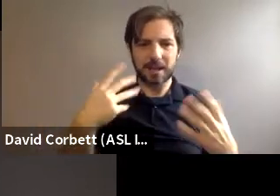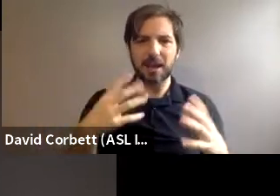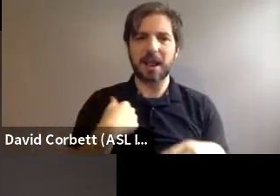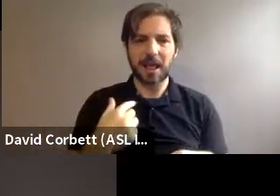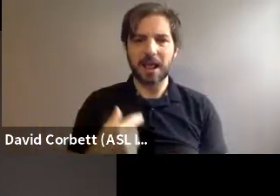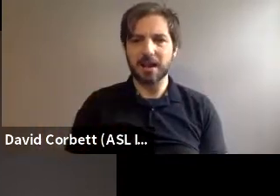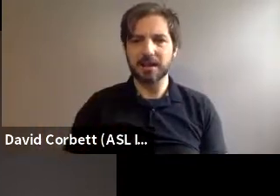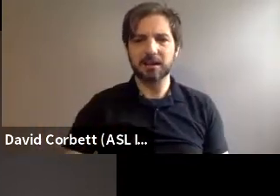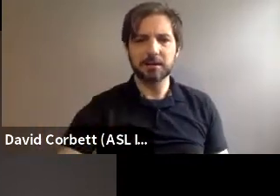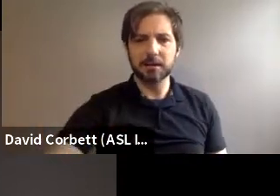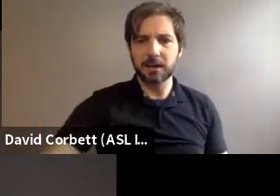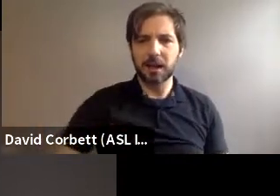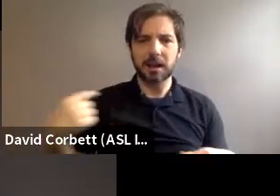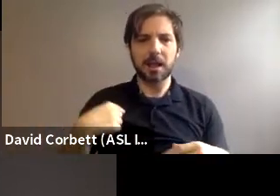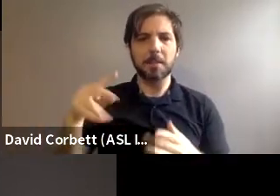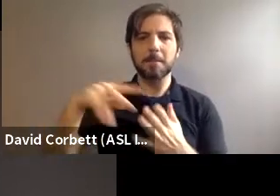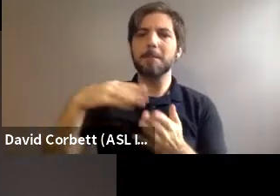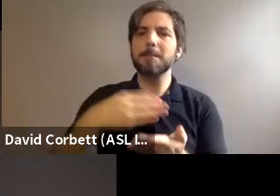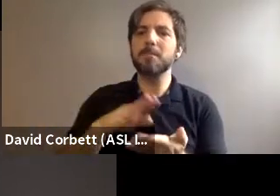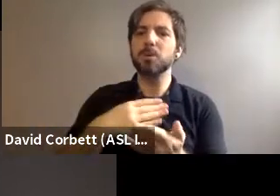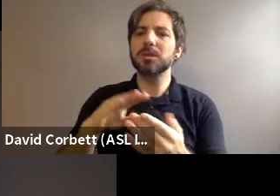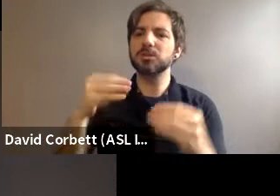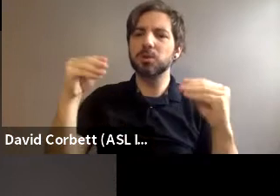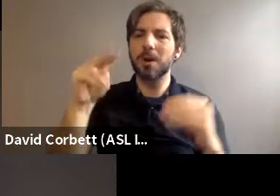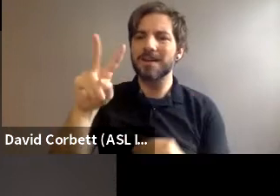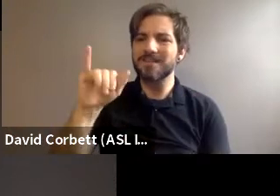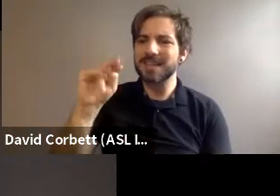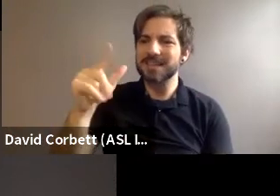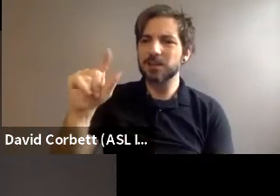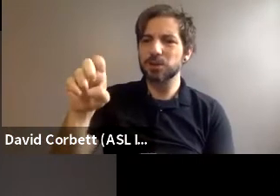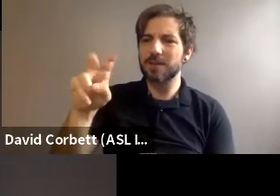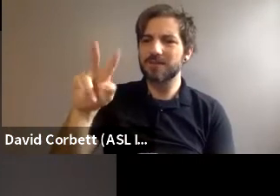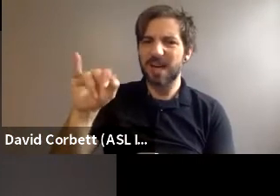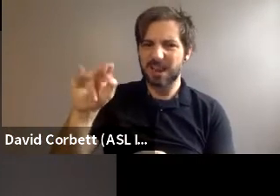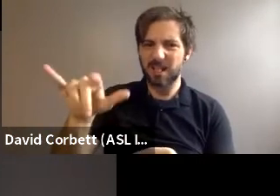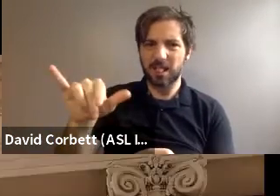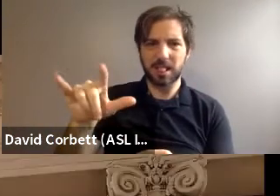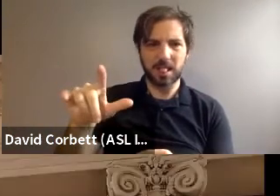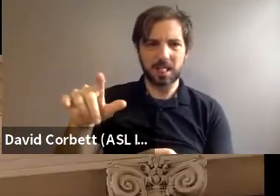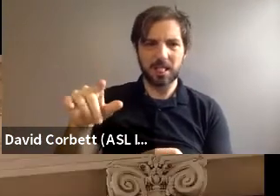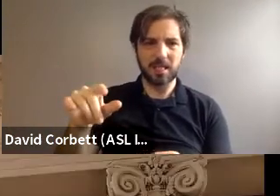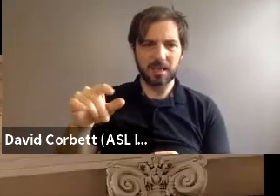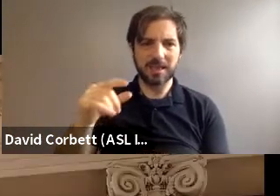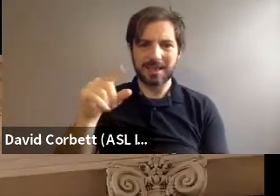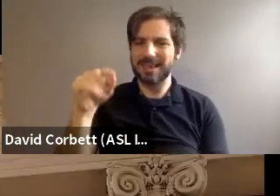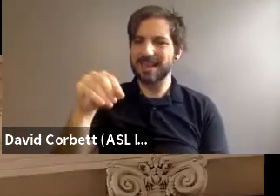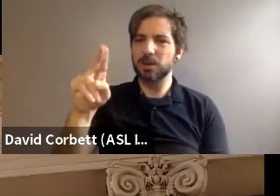music store Vintage Vinyl in the Loop. By 2018, we attracted 1,100 people. Here we are